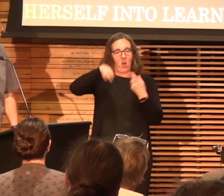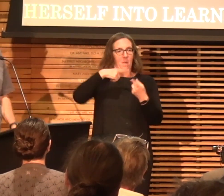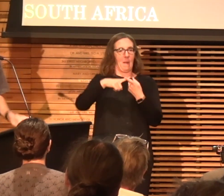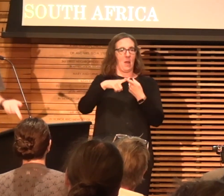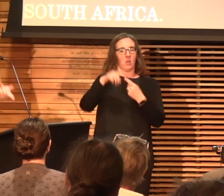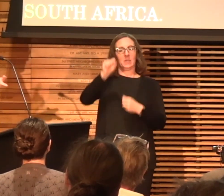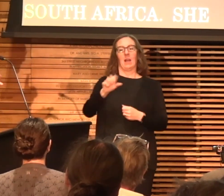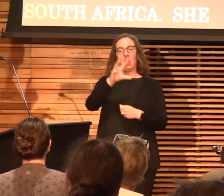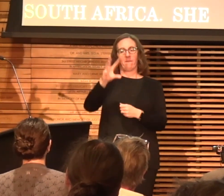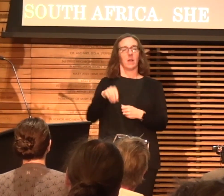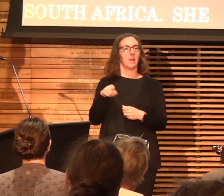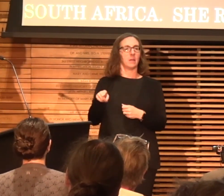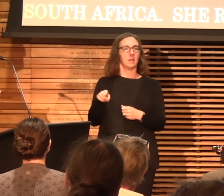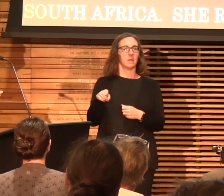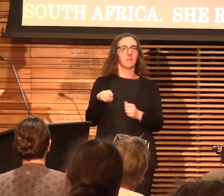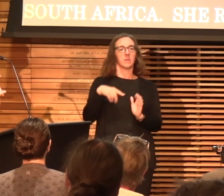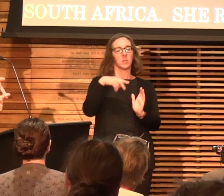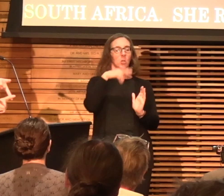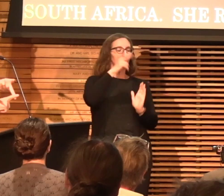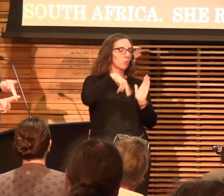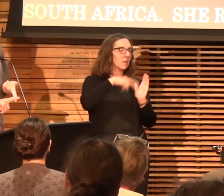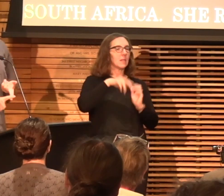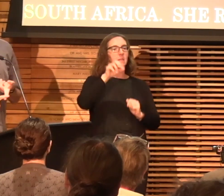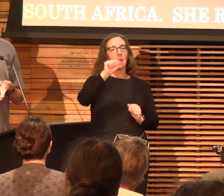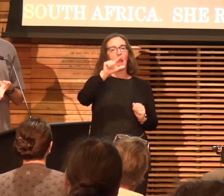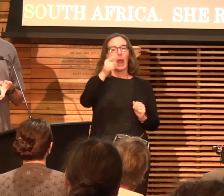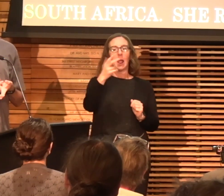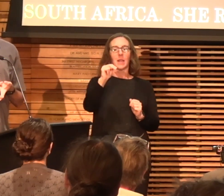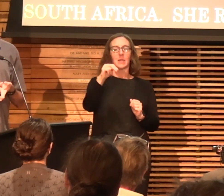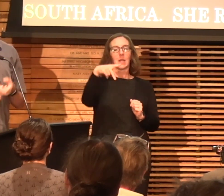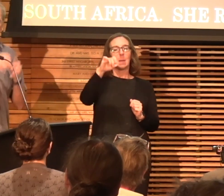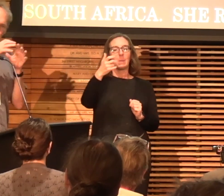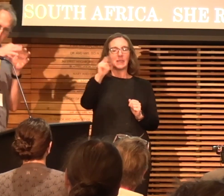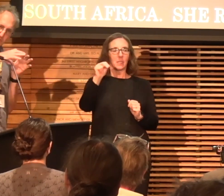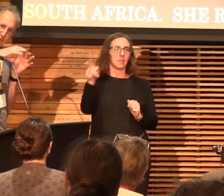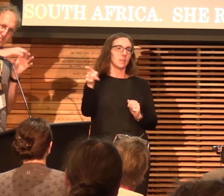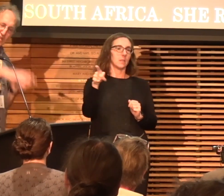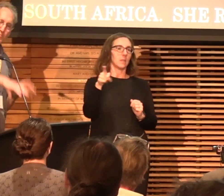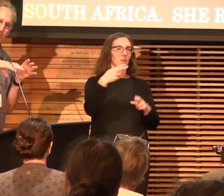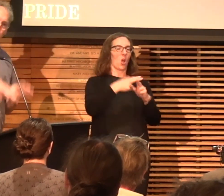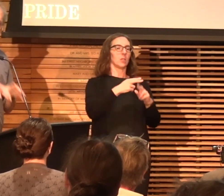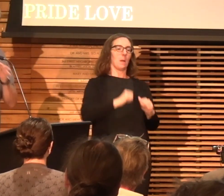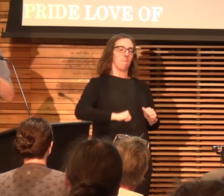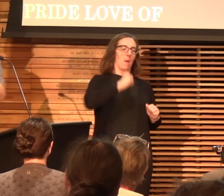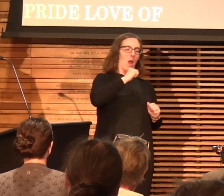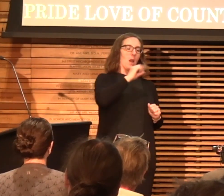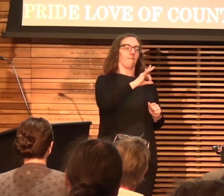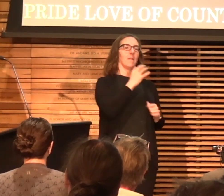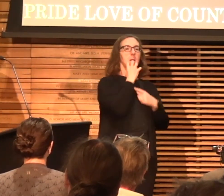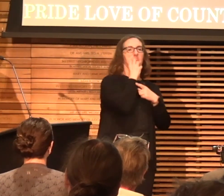She reads Alan Paton's novel "Cry, the Beloved Country", which is set just before apartheid,